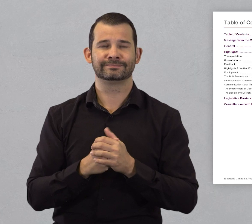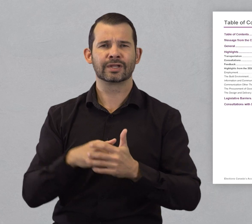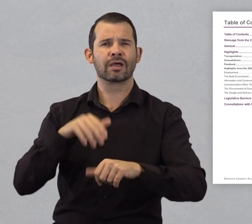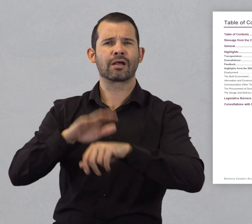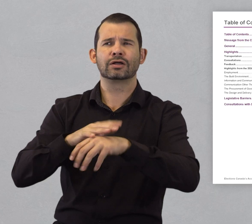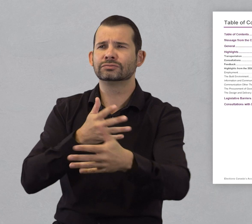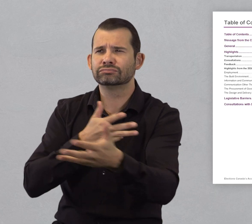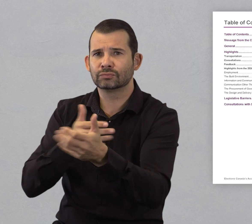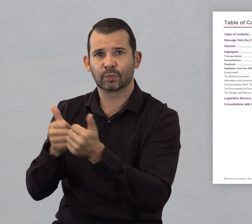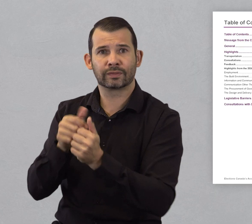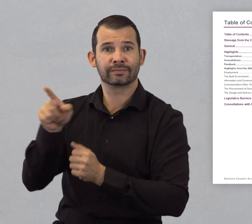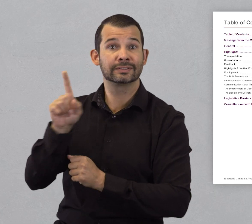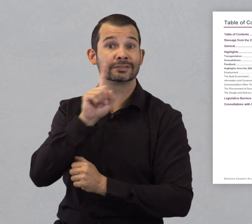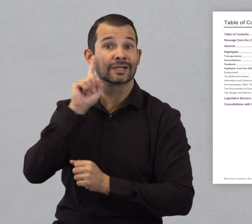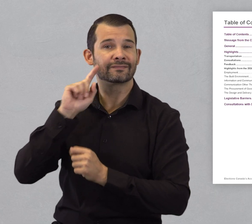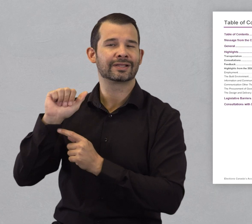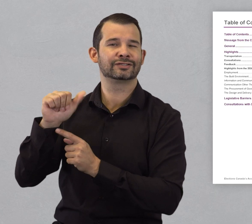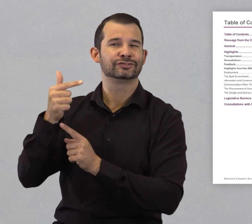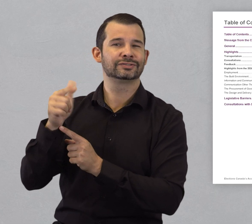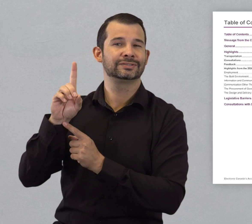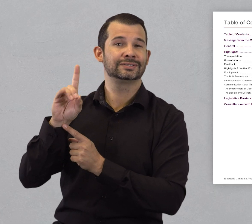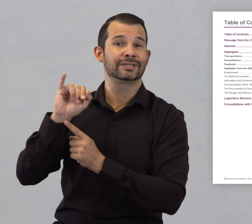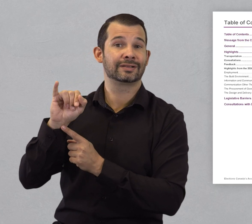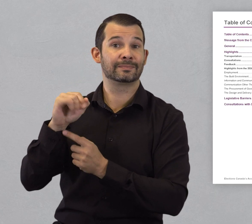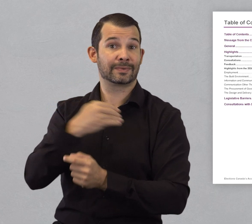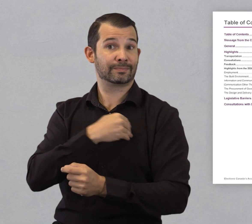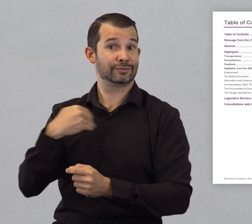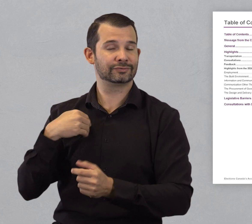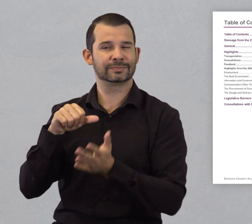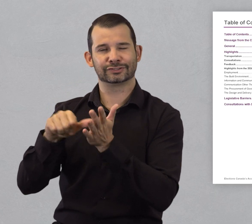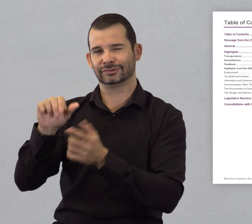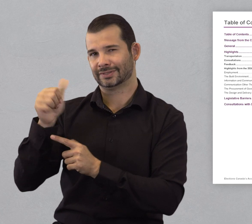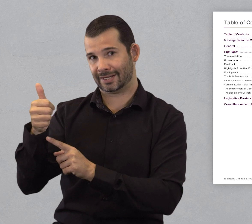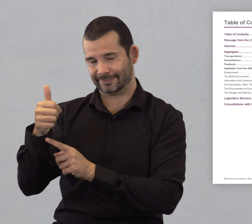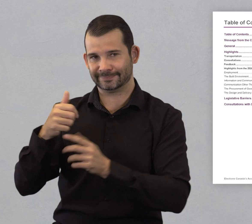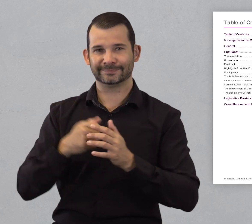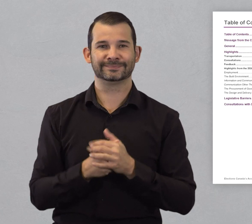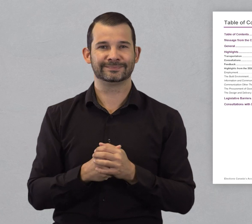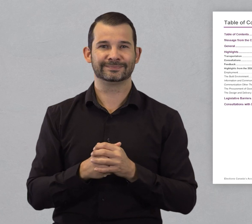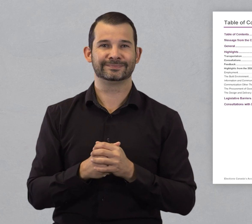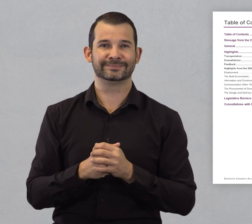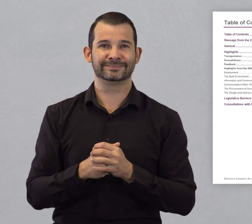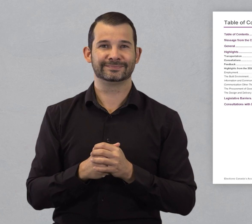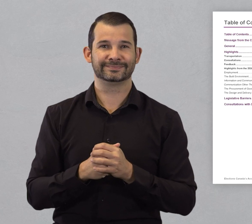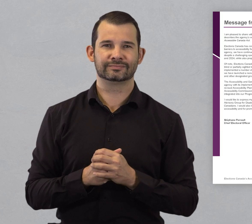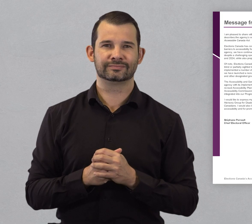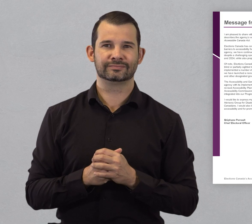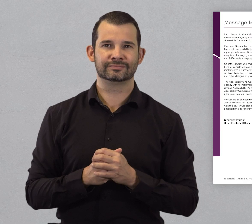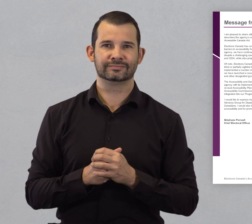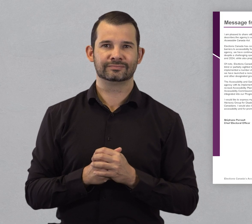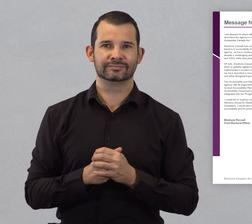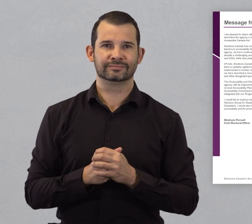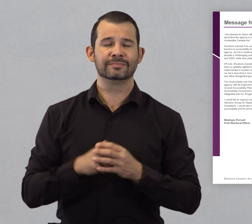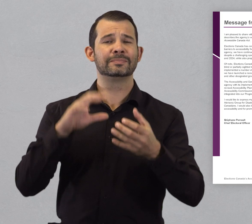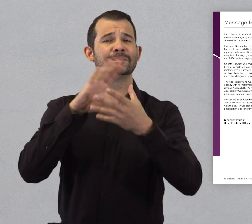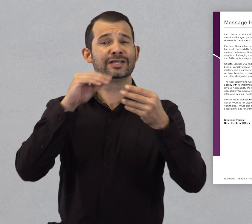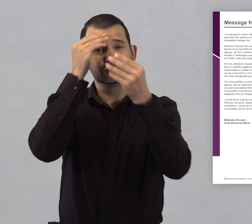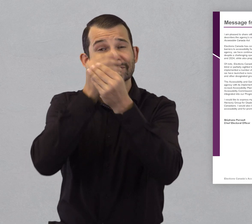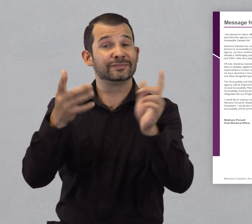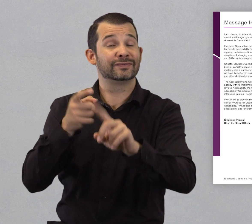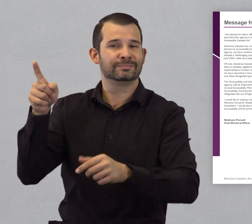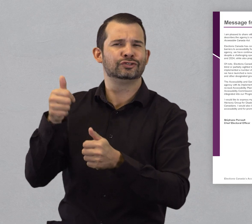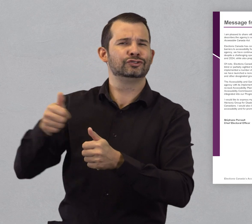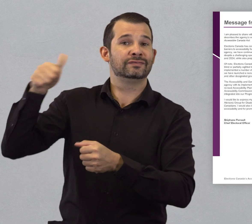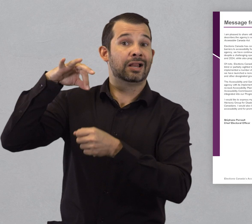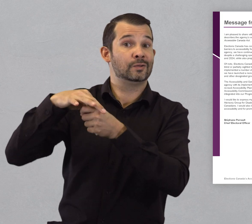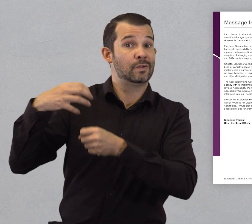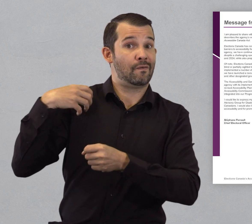Consultations with Deaf AGDI members 10 Message from the Chief Electoral Officer